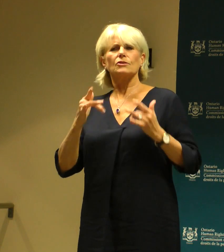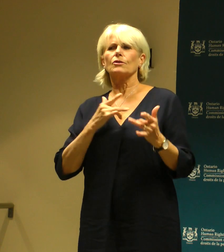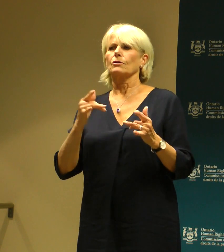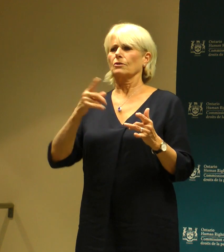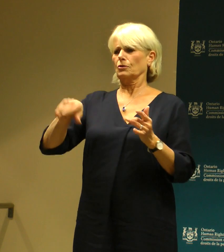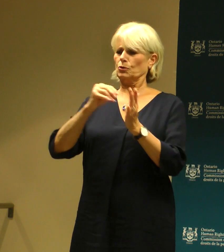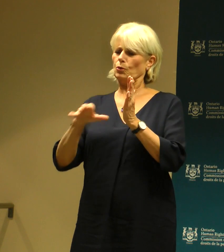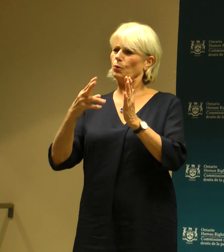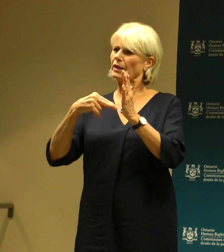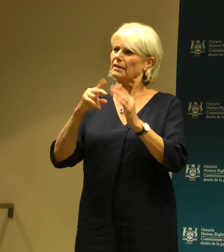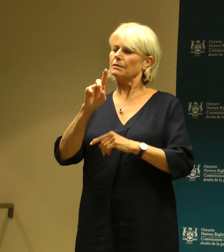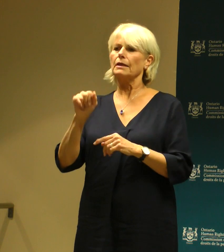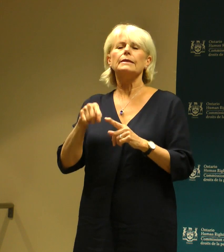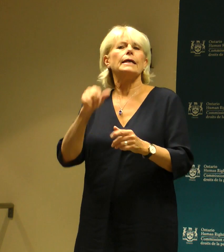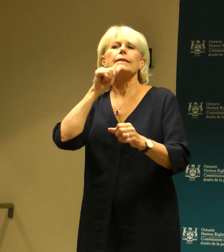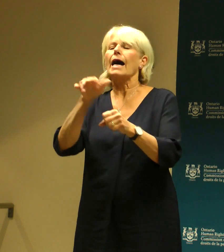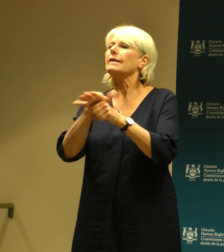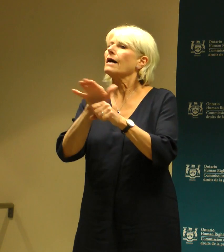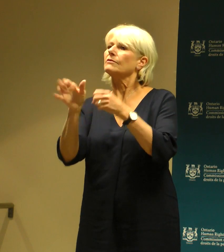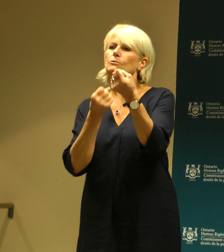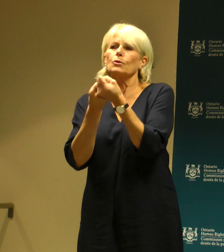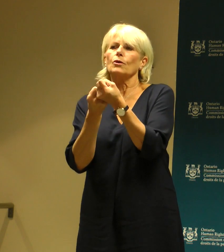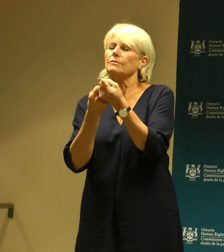disabilities are not getting the supports they need.